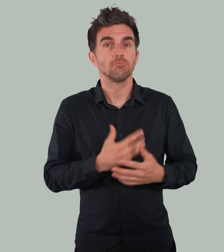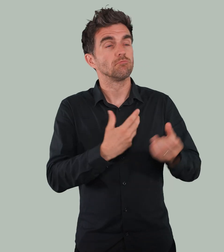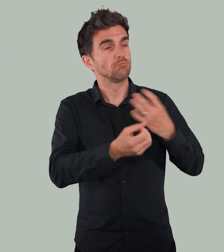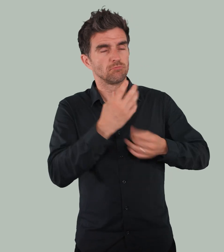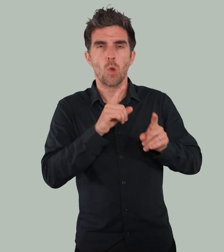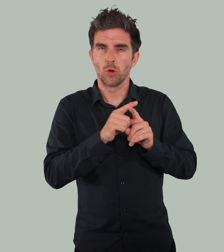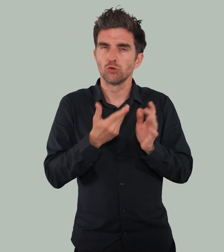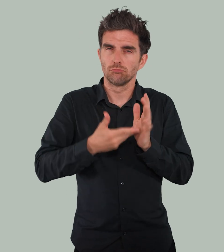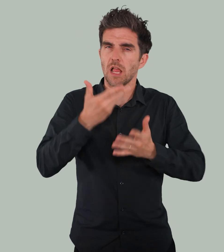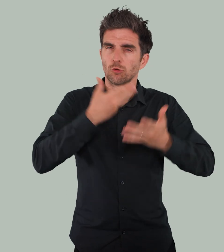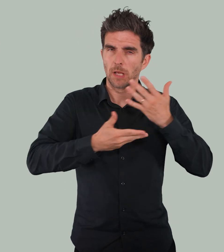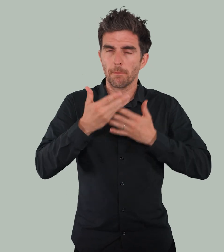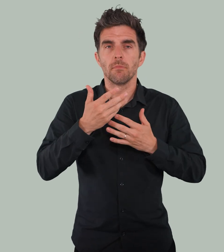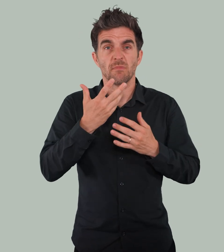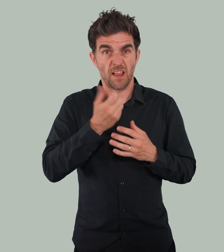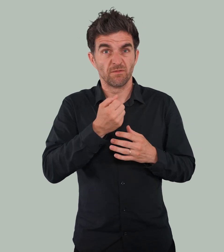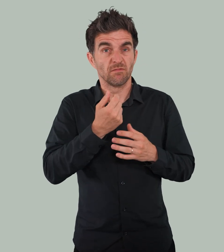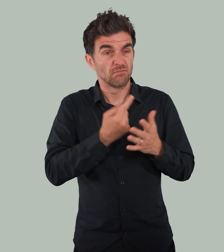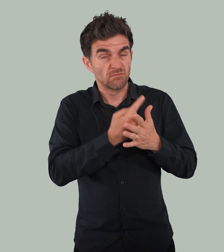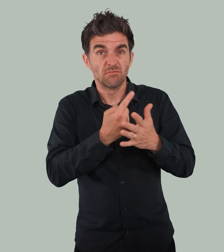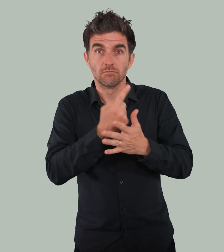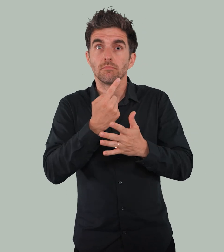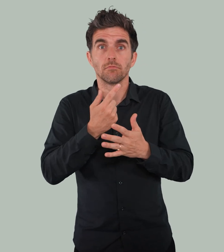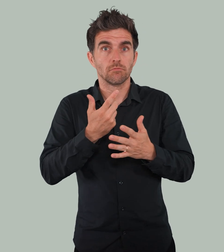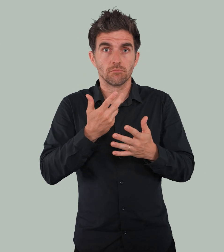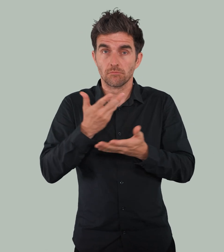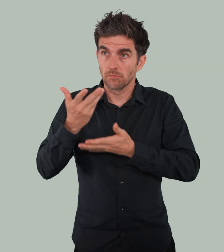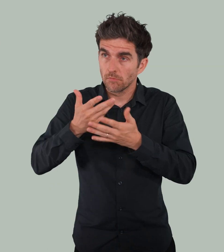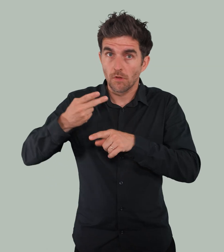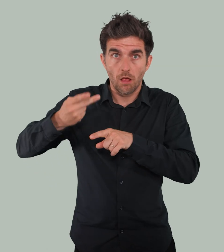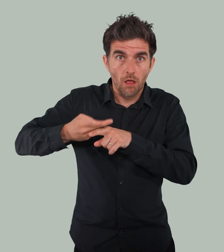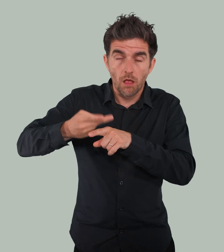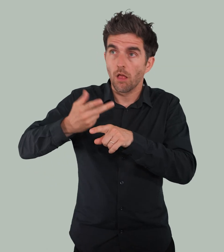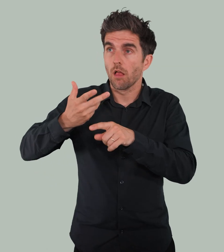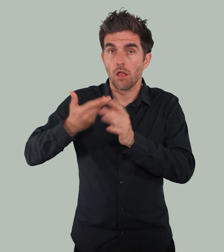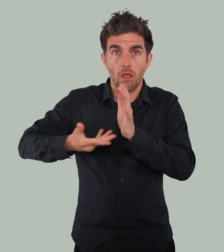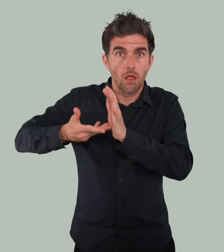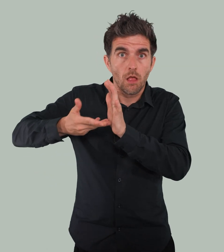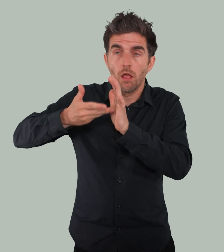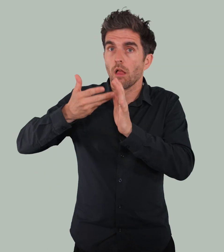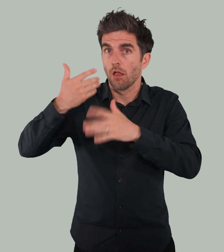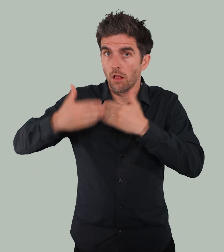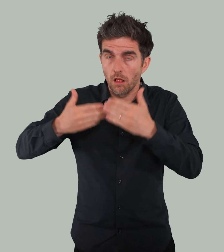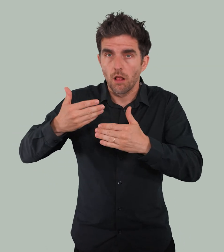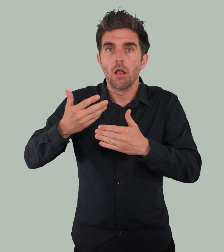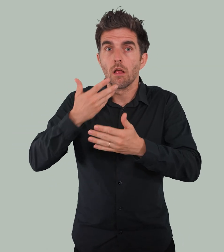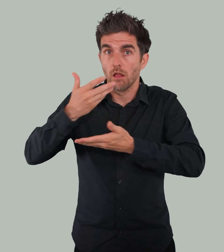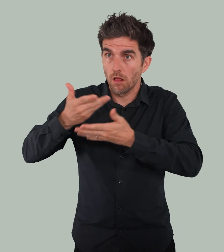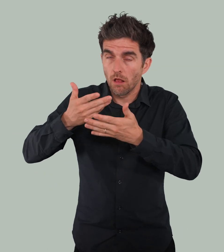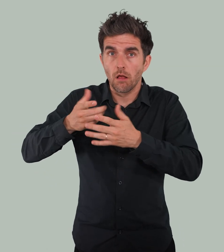Respondents also describe the cumulative nature of engagement with the system.